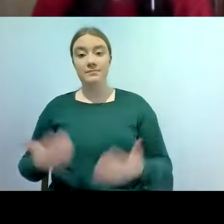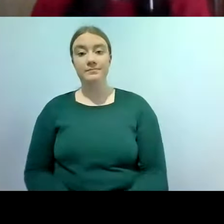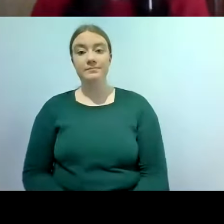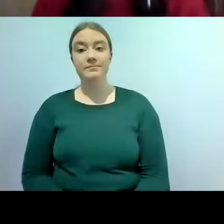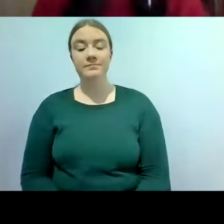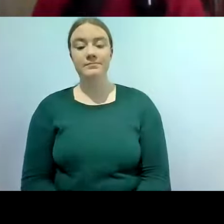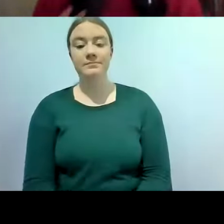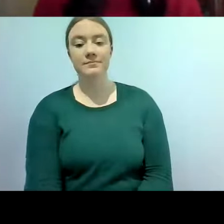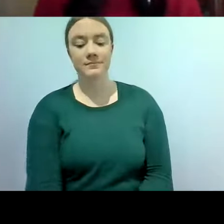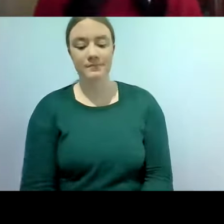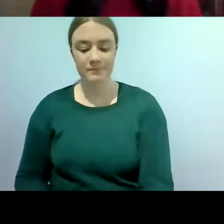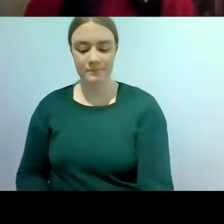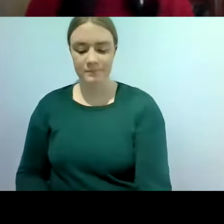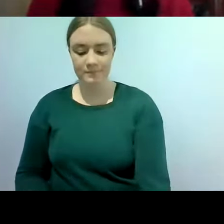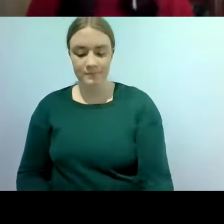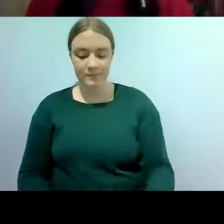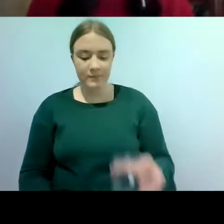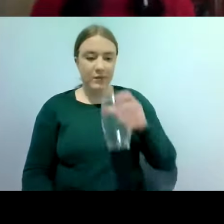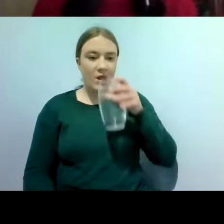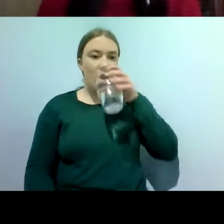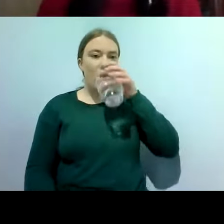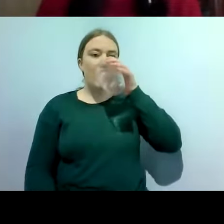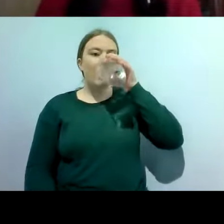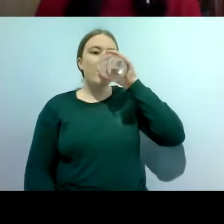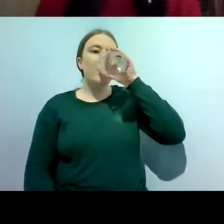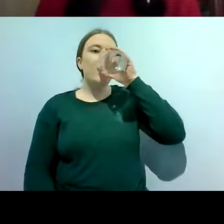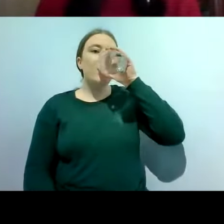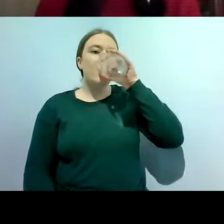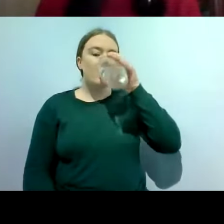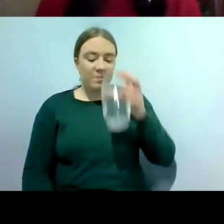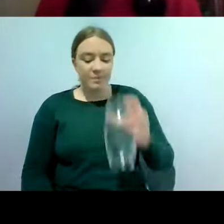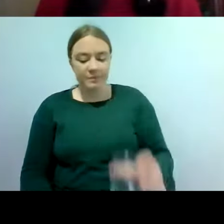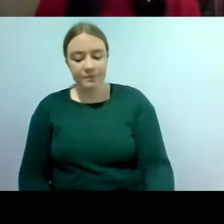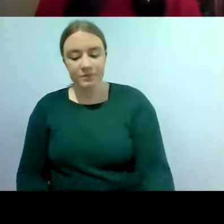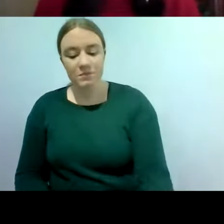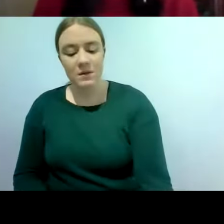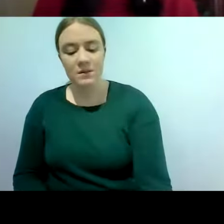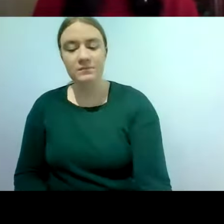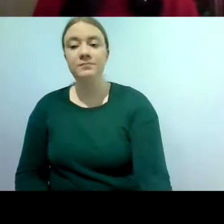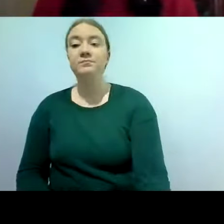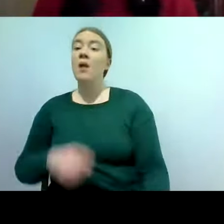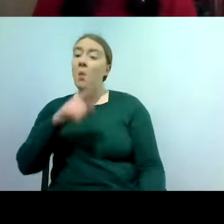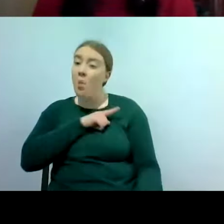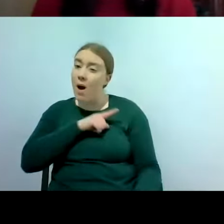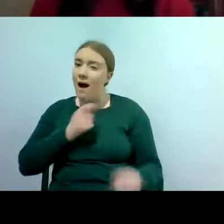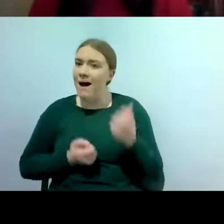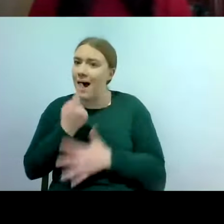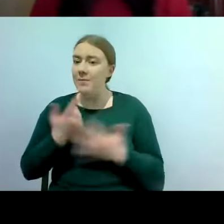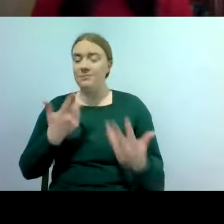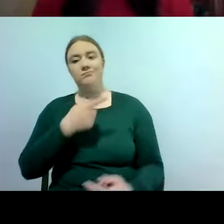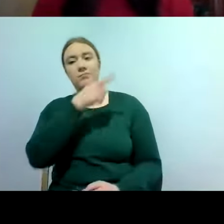so just zoom in on why that might have happened so the left two graphs are from poetic where